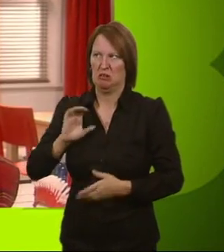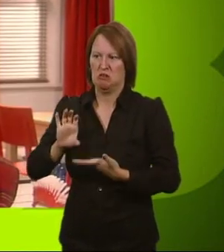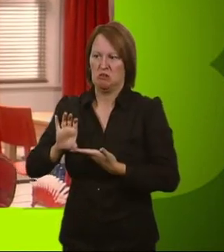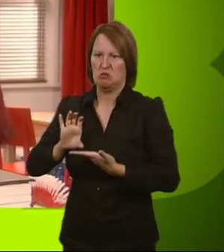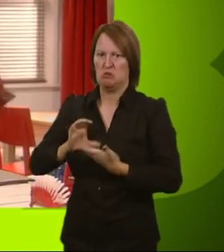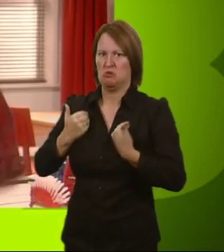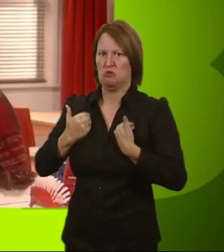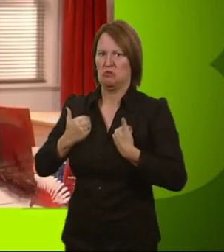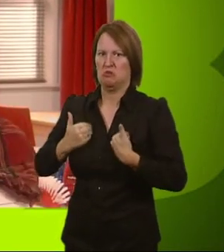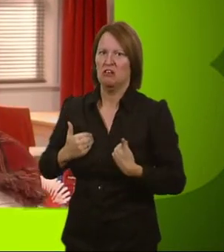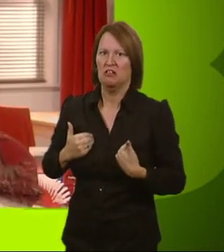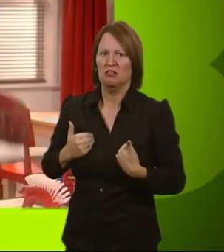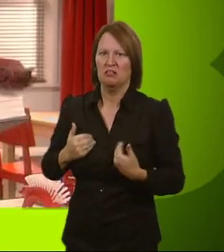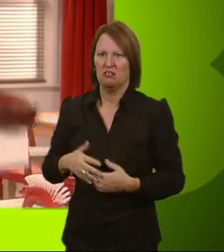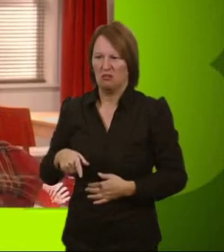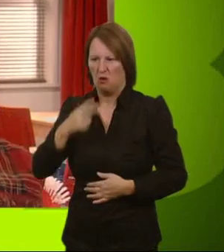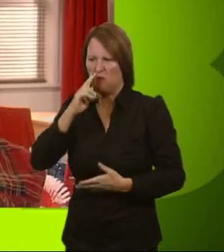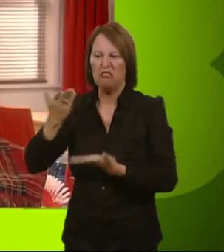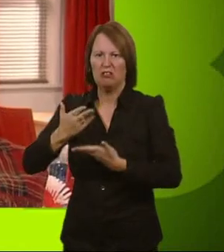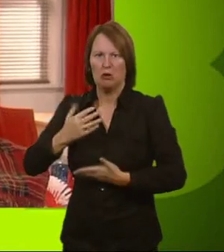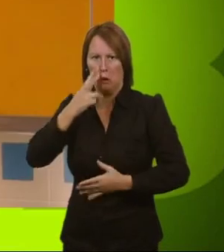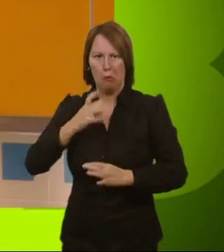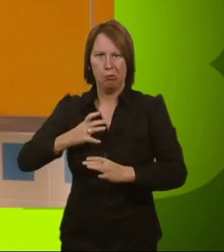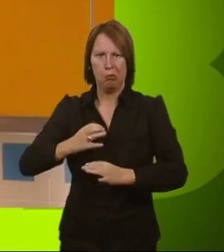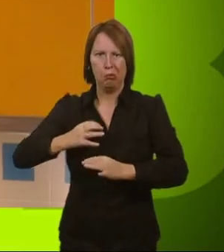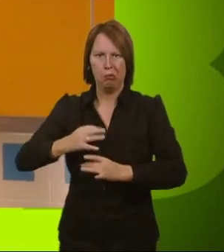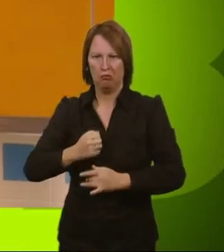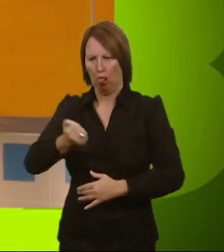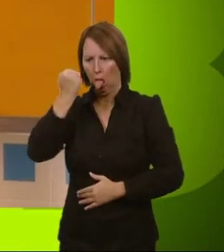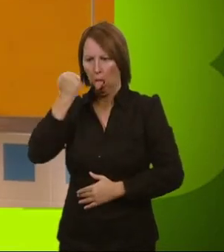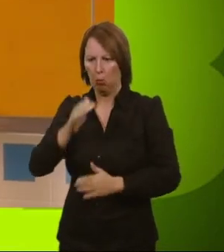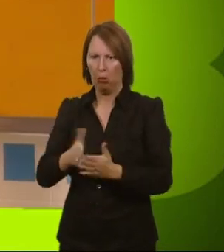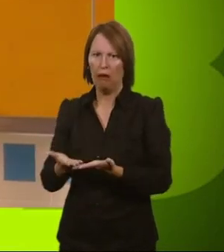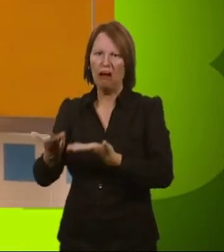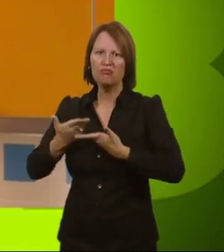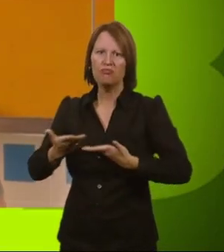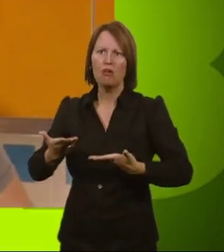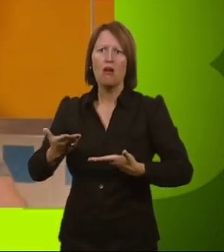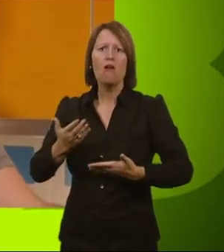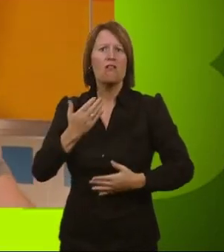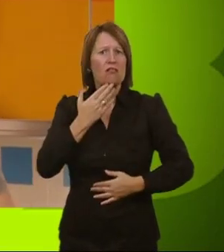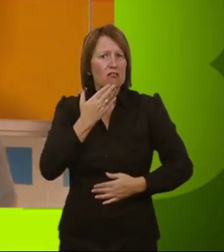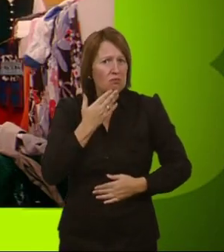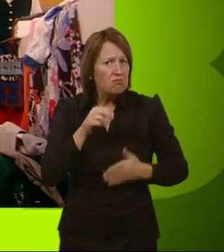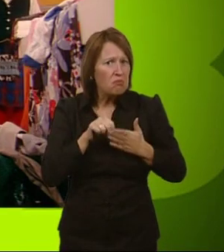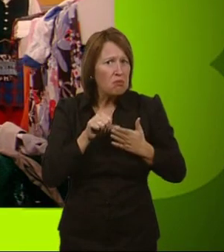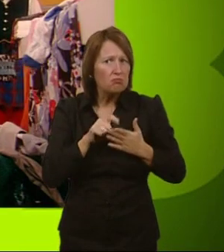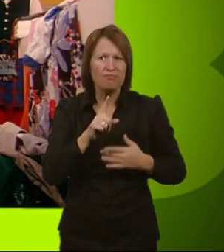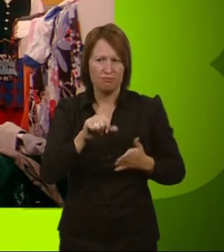with these bag pipes and this stupid old book um okay well well the problem is the washing machine